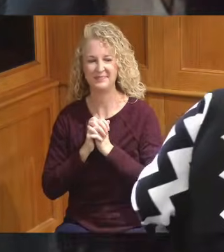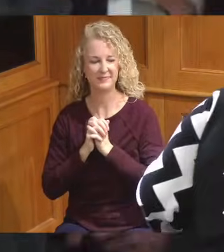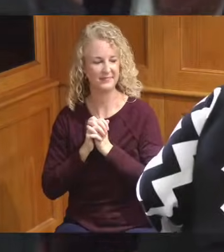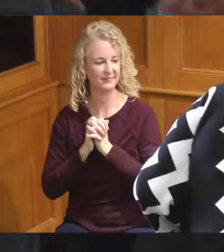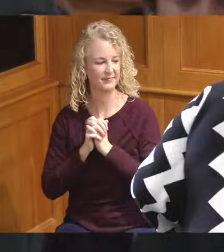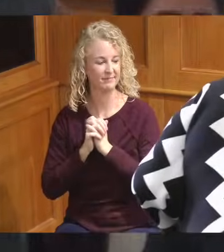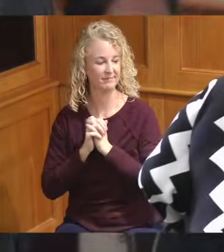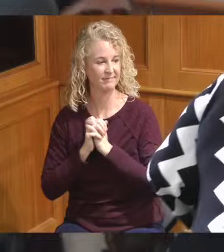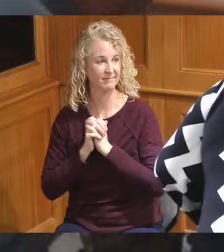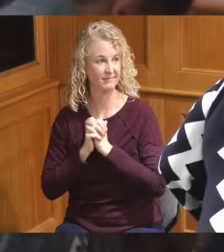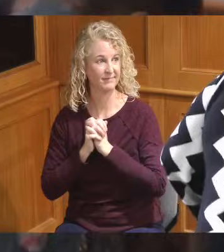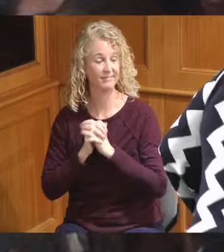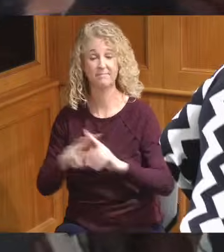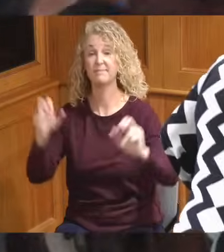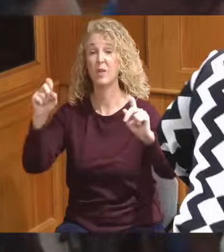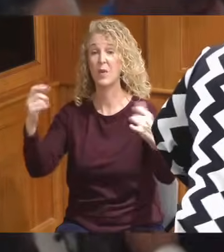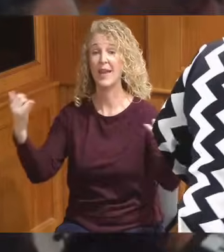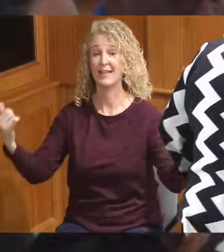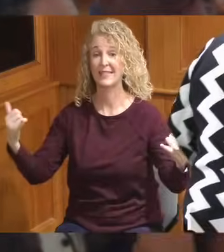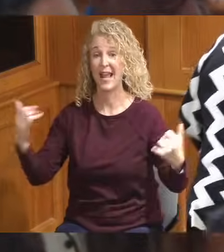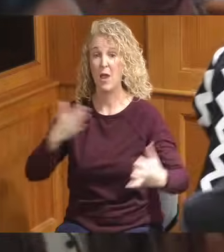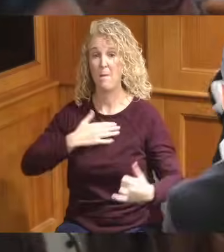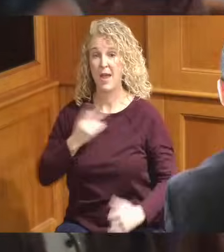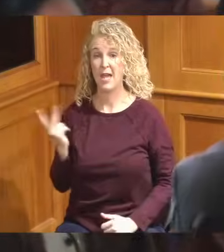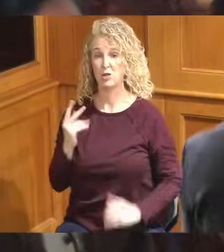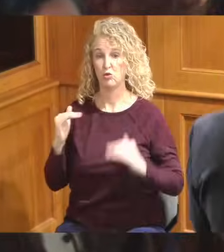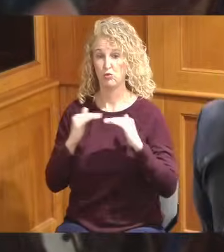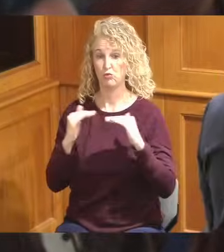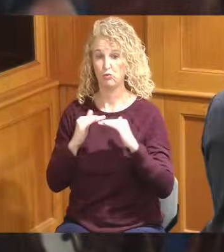Okay, [clears throat] I will open it up to my colleagues and then you certainly can